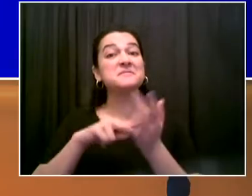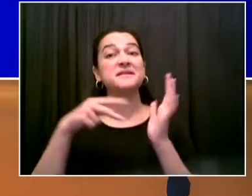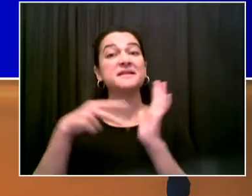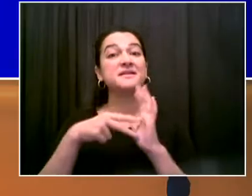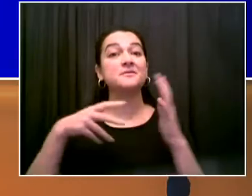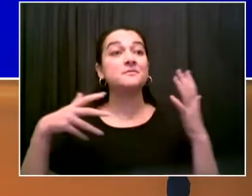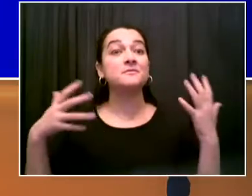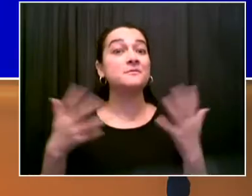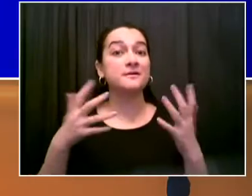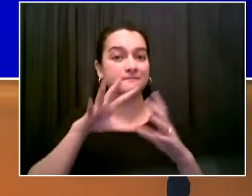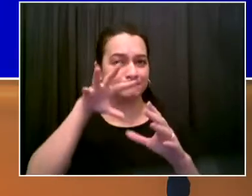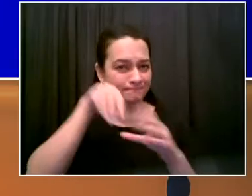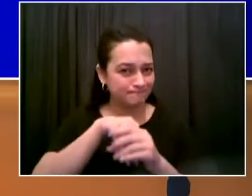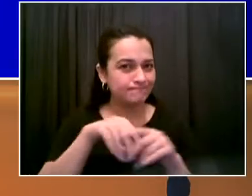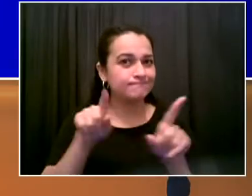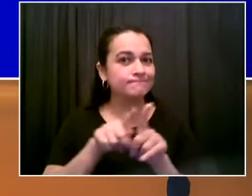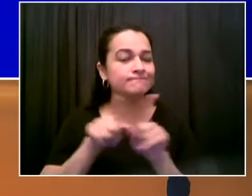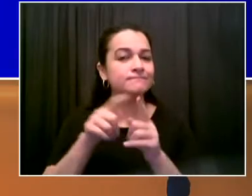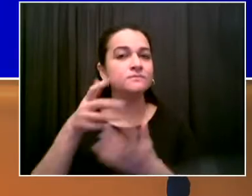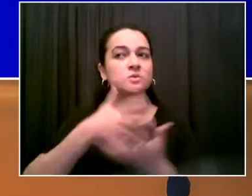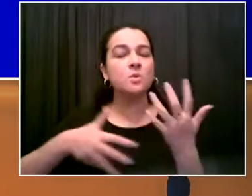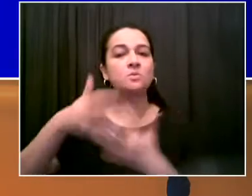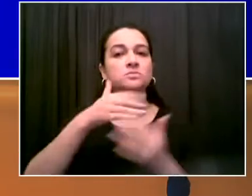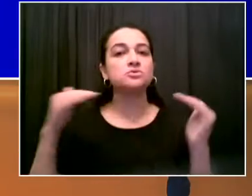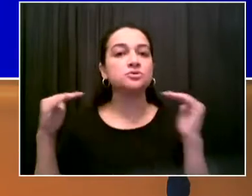ALL OF US IN A RECOVERY FOR ALL OF US MEAN SOCIAL JUSTICE TWO.